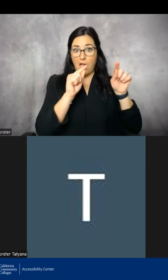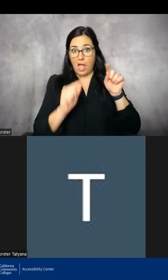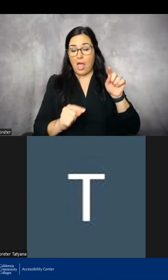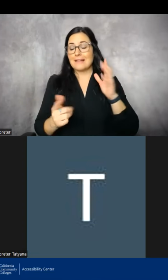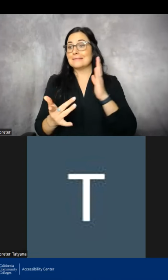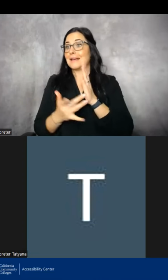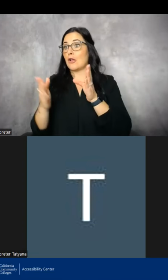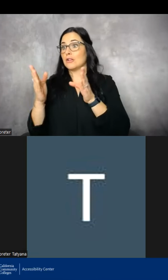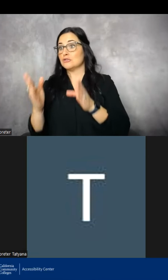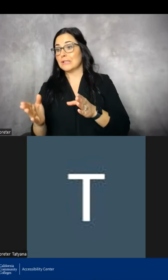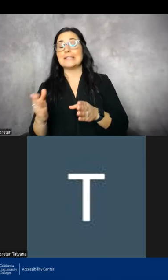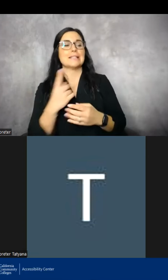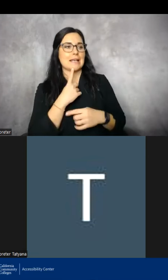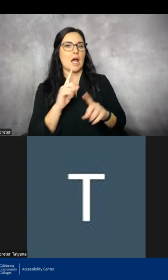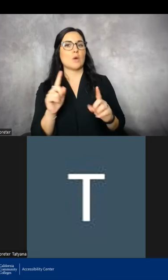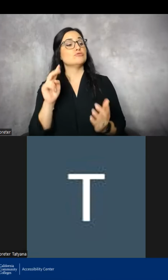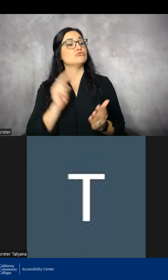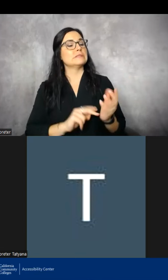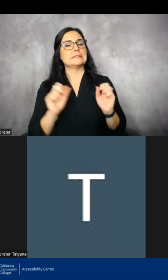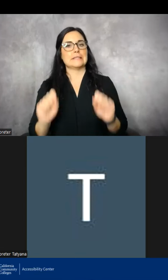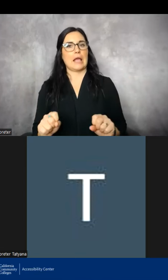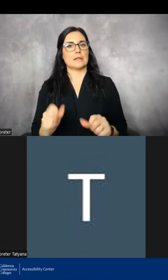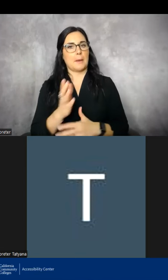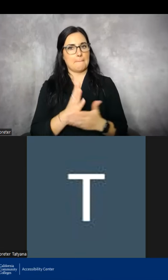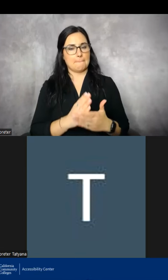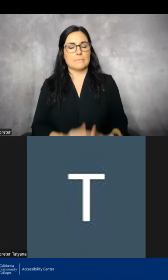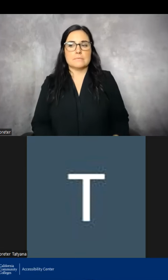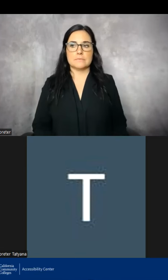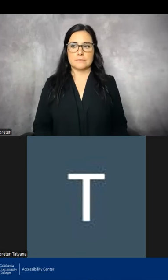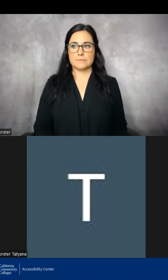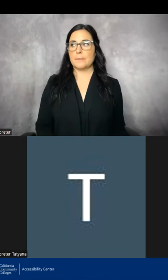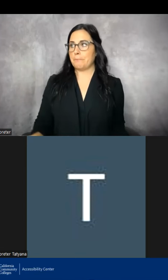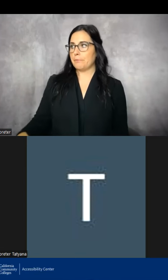to be able to announce it.